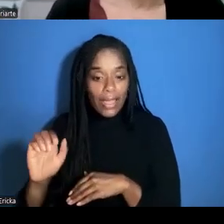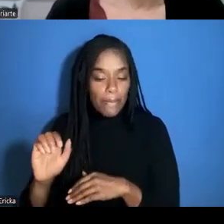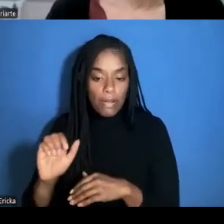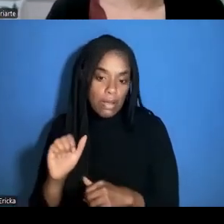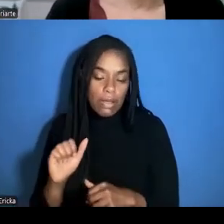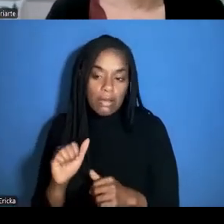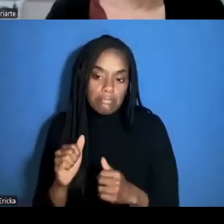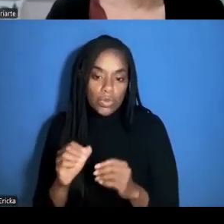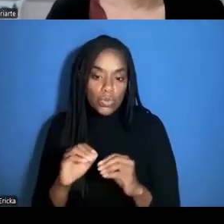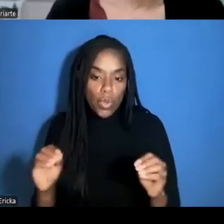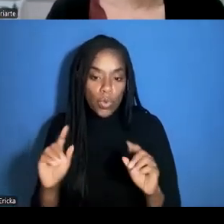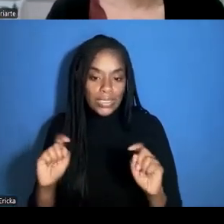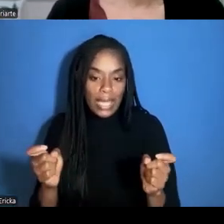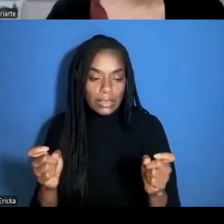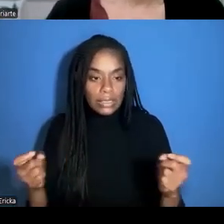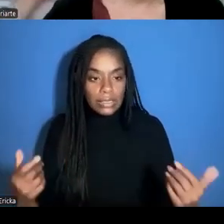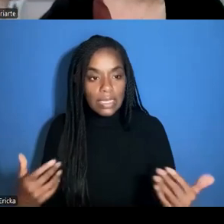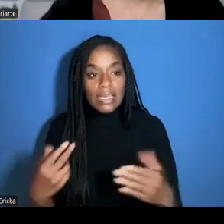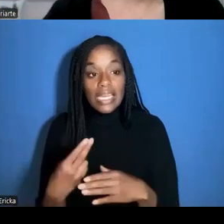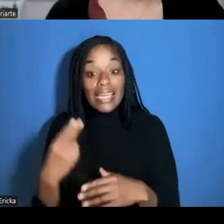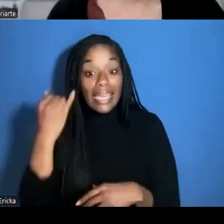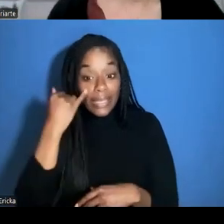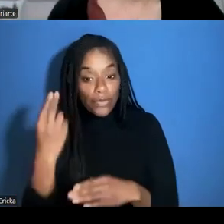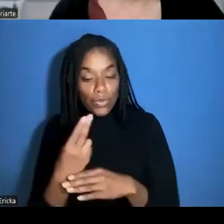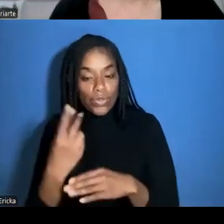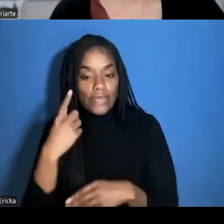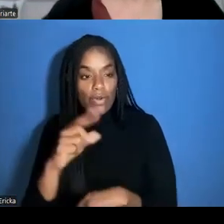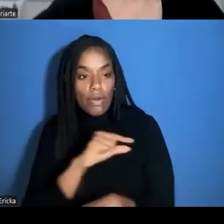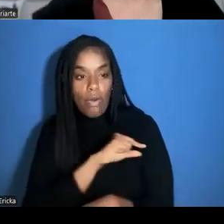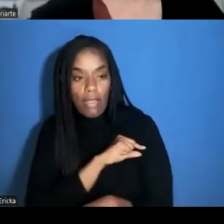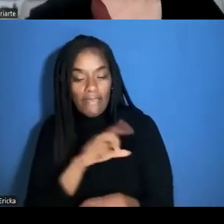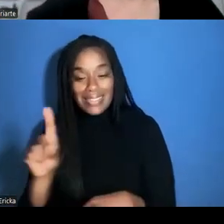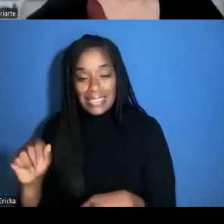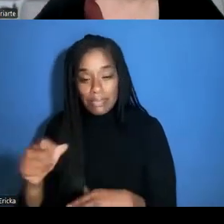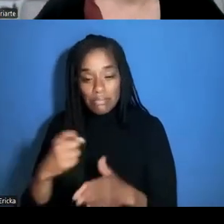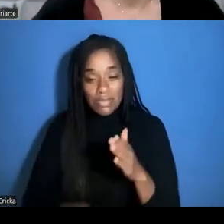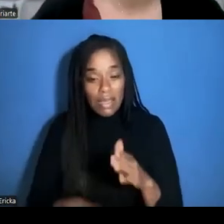for qualified disability expenses. Of course. Special Needs Trust is another bird of another feather.